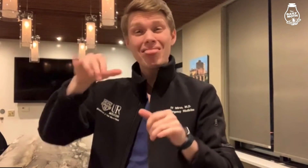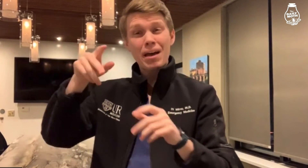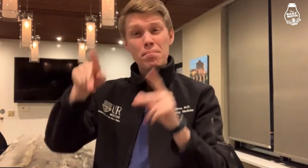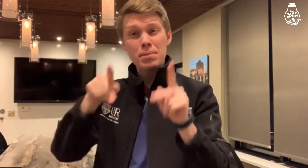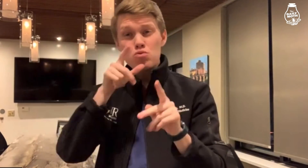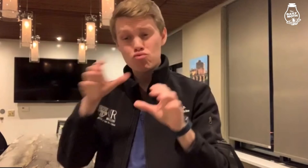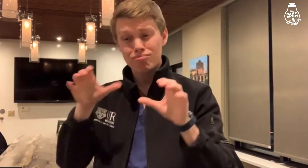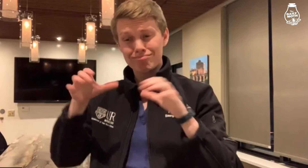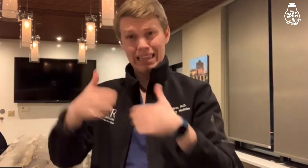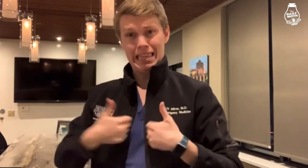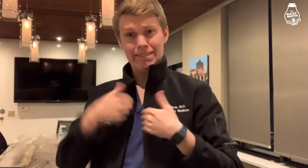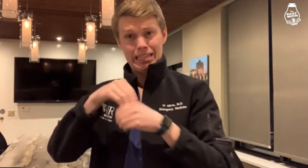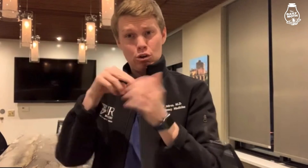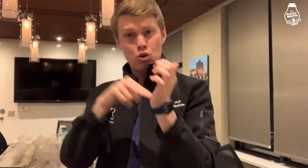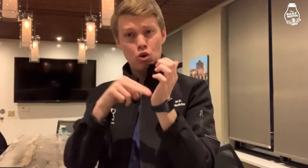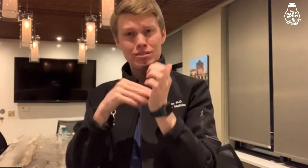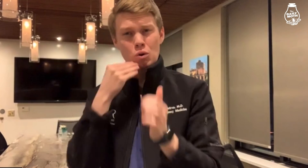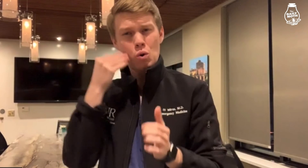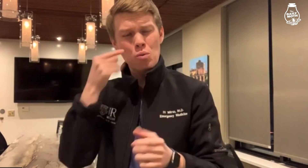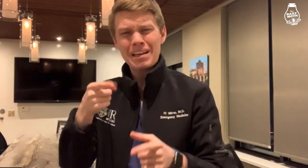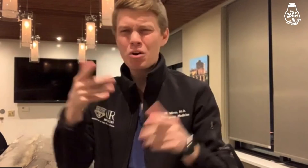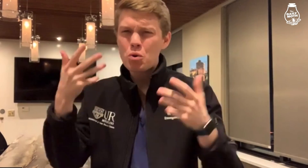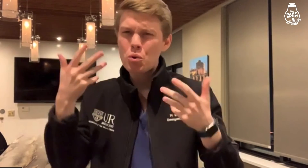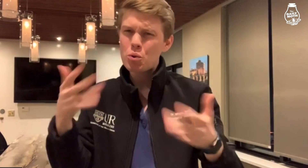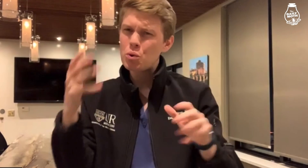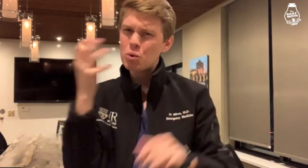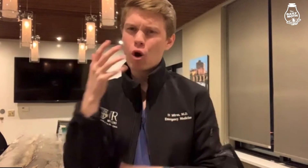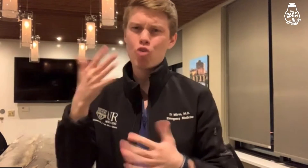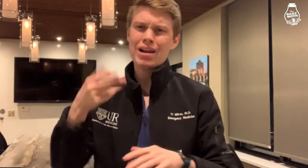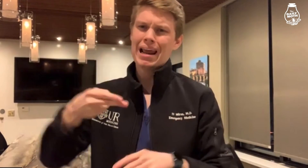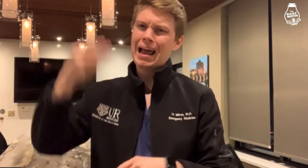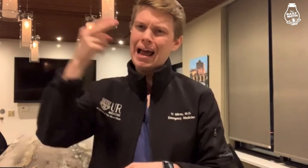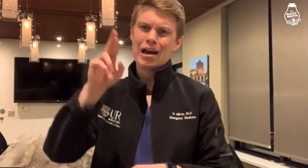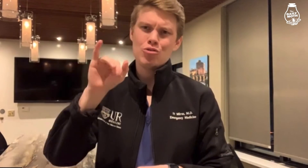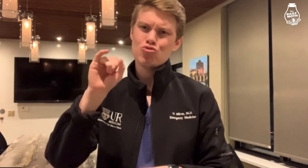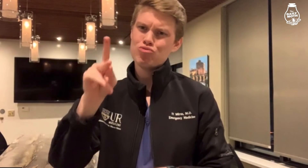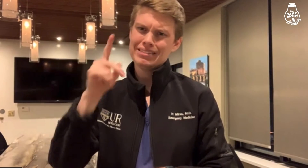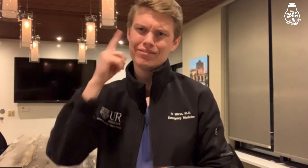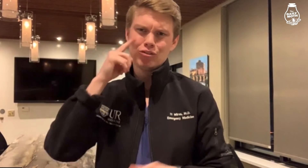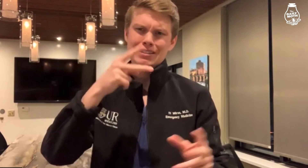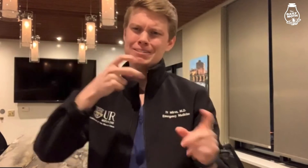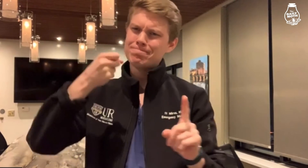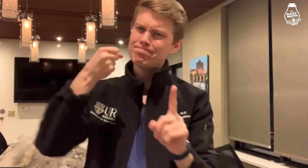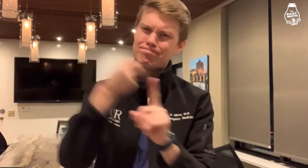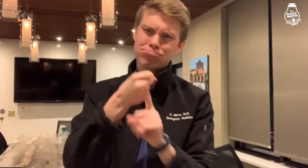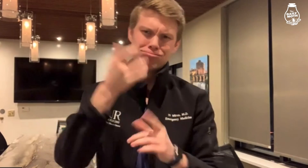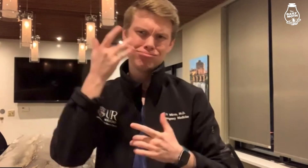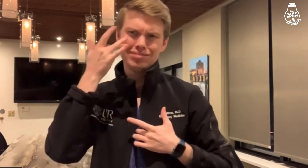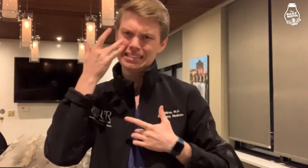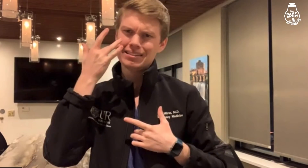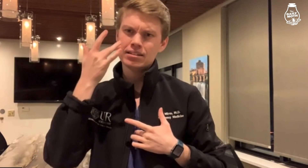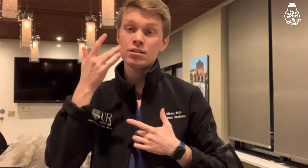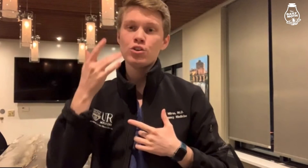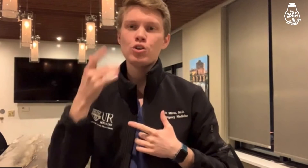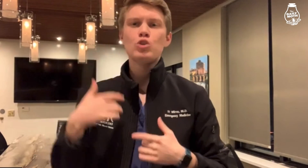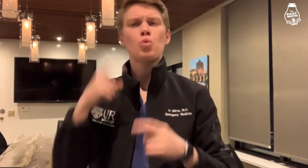Those who live in nursing homes are already at a very high risk for infection.